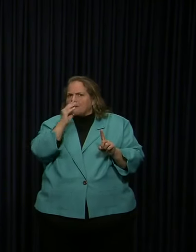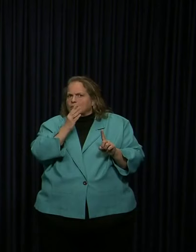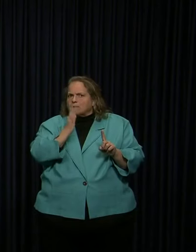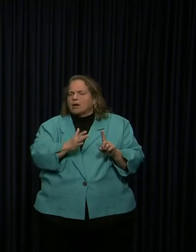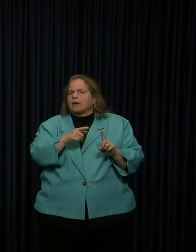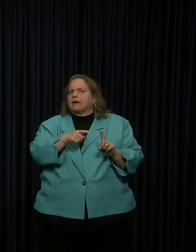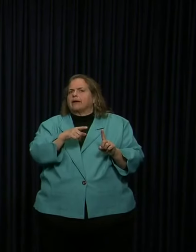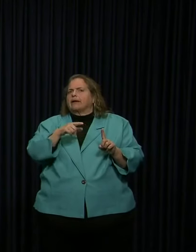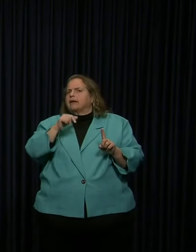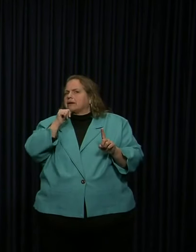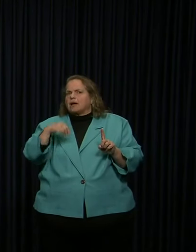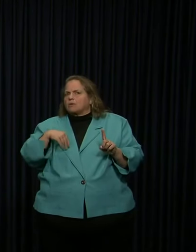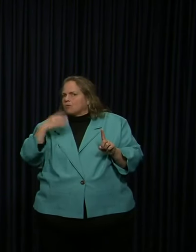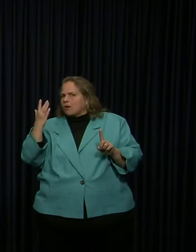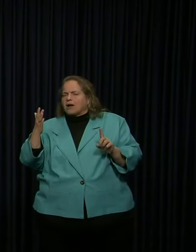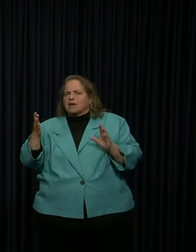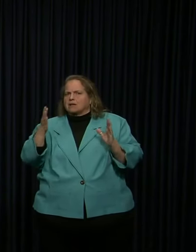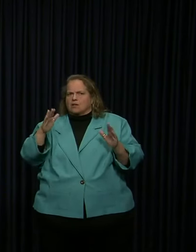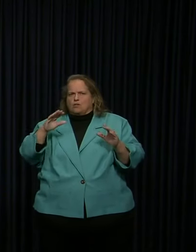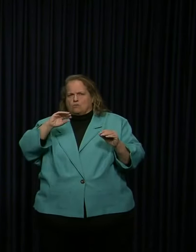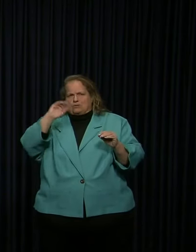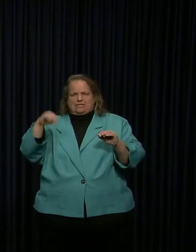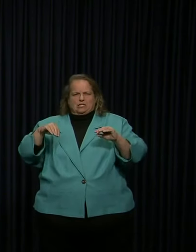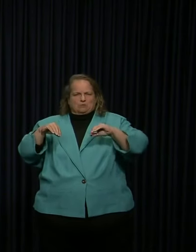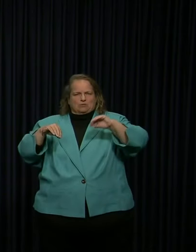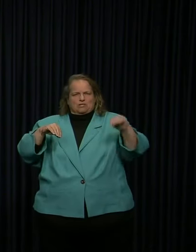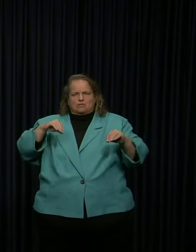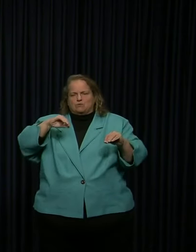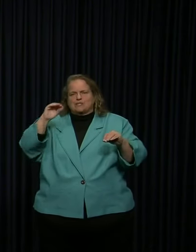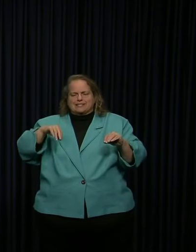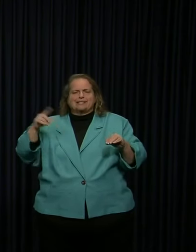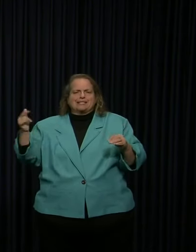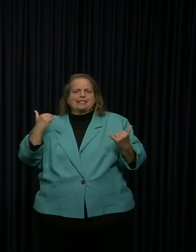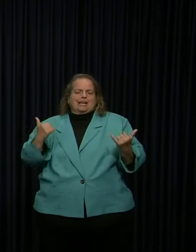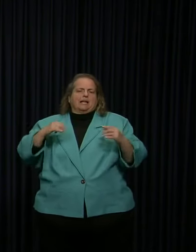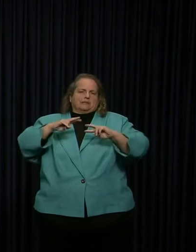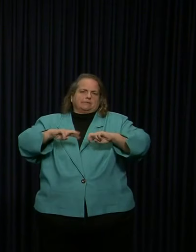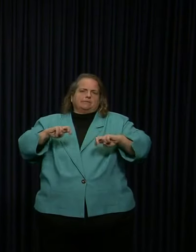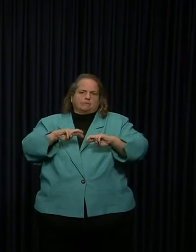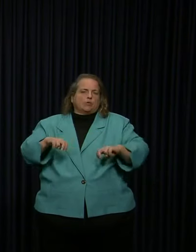CONNECTION, ESPECIALLY ON OR SPECIFICALLY ON THE CORONAVIRUS